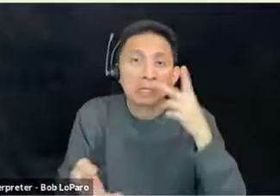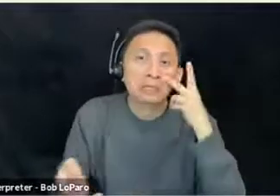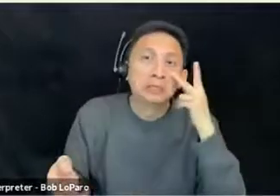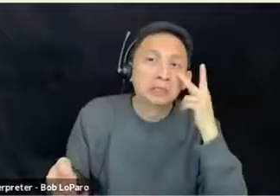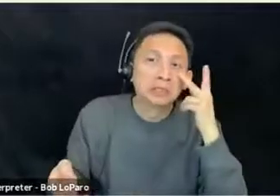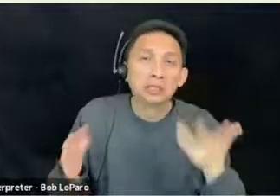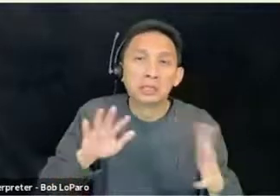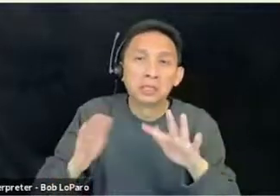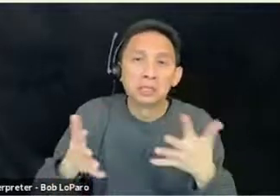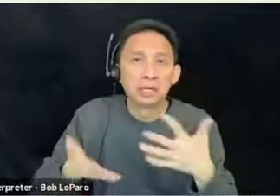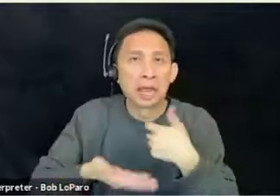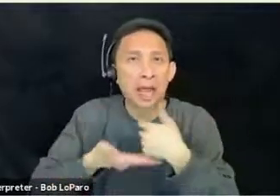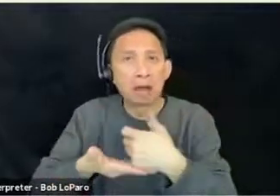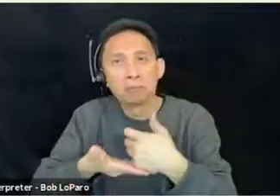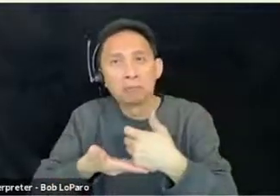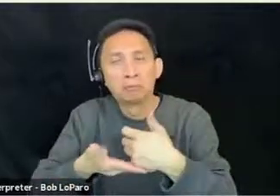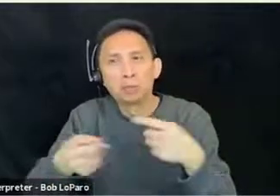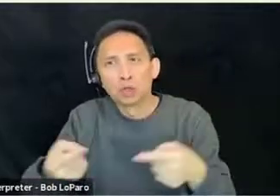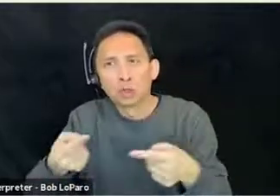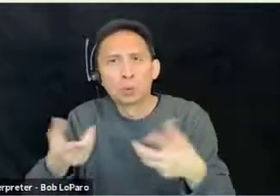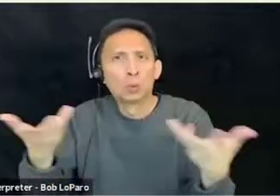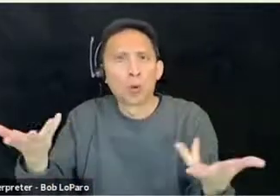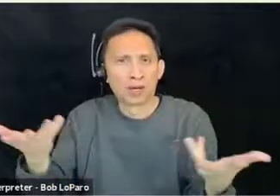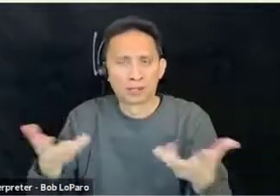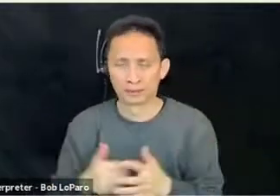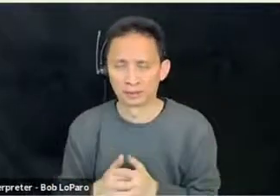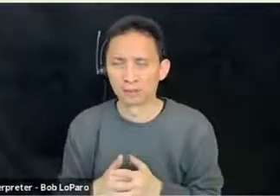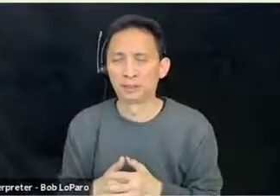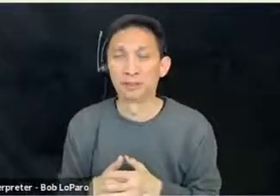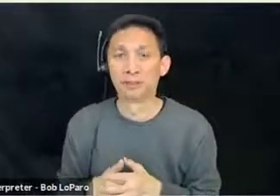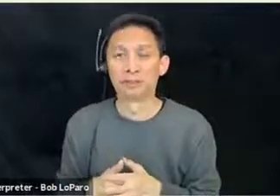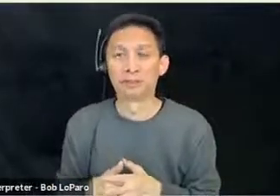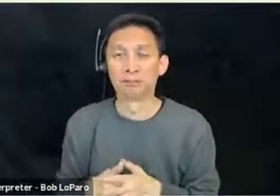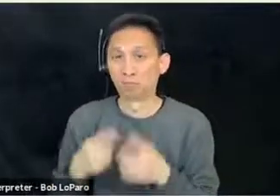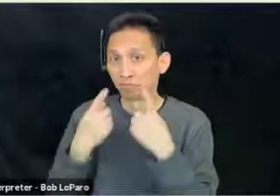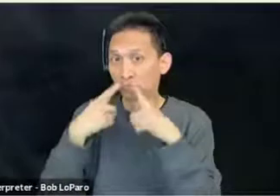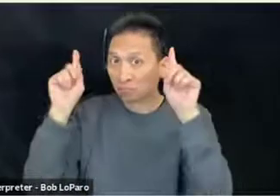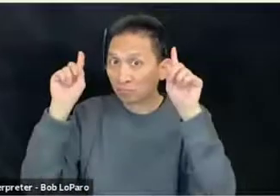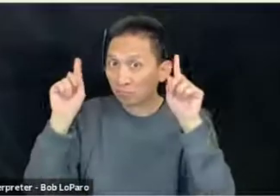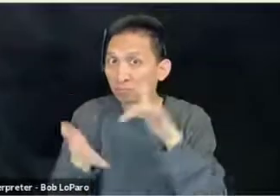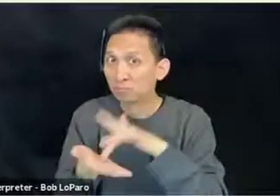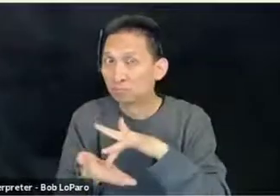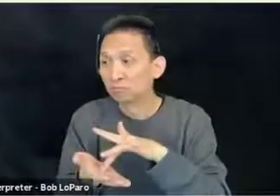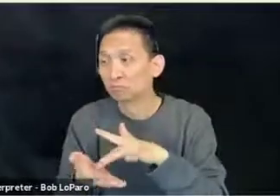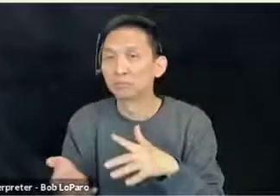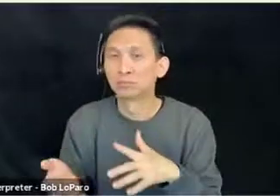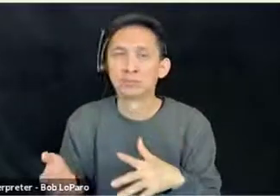on these mice, so that we can see if there's any sort of adverse reactions.